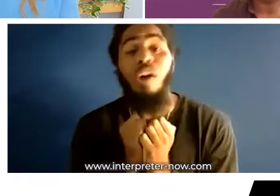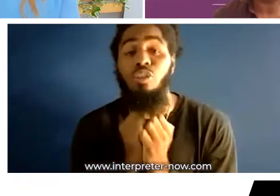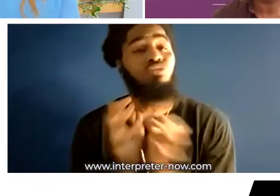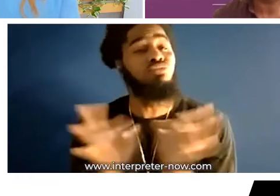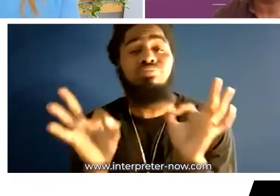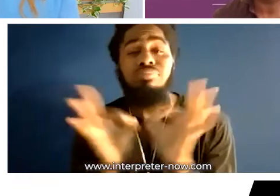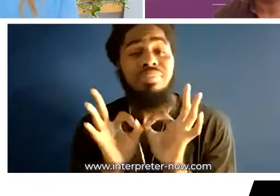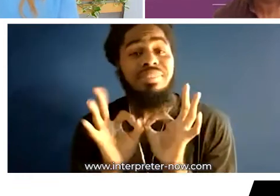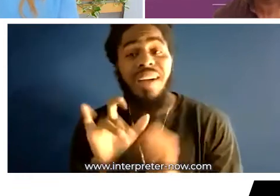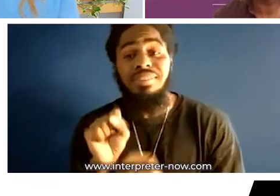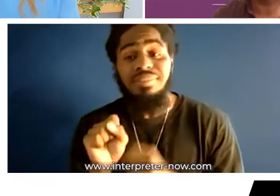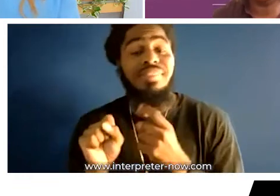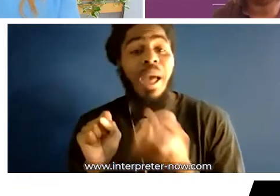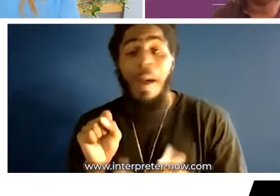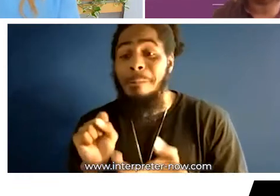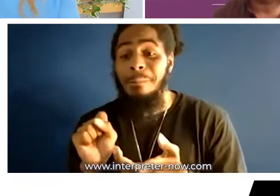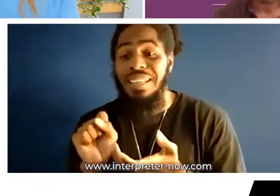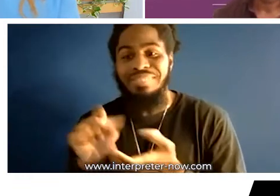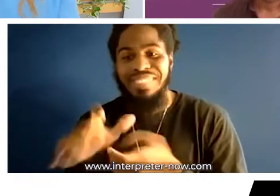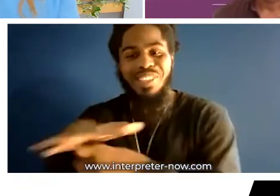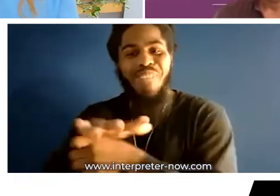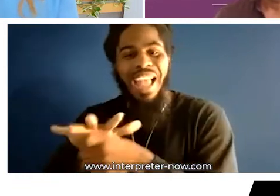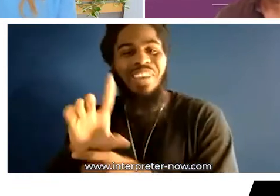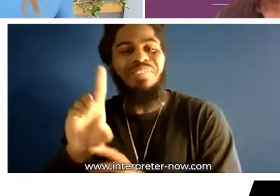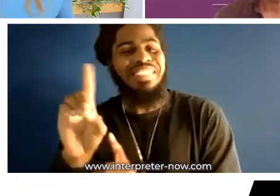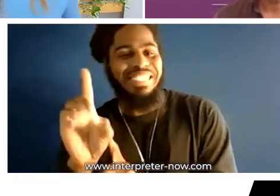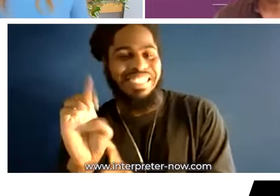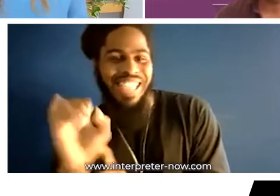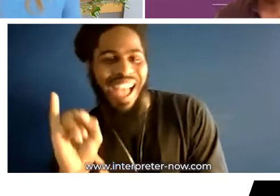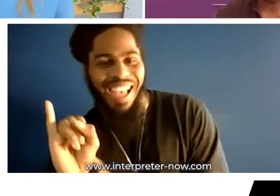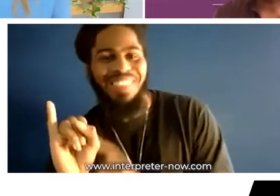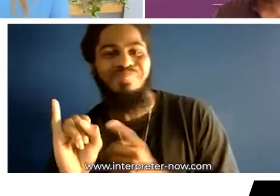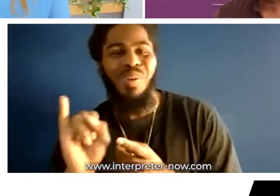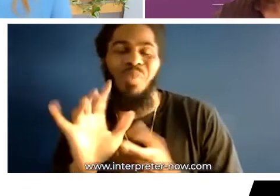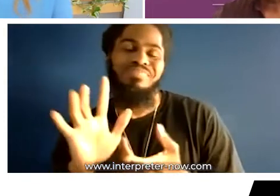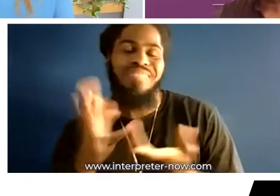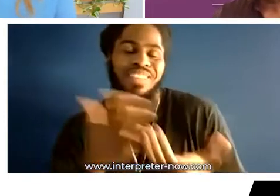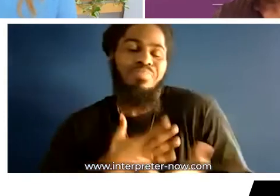the space of DEI, right. So, that's what I would share. Yeah.